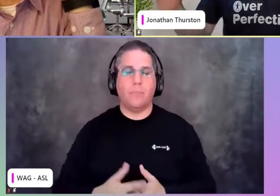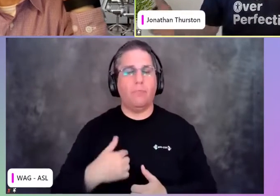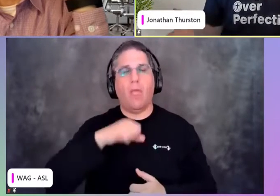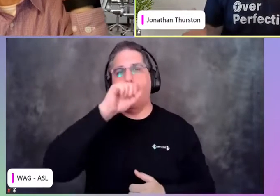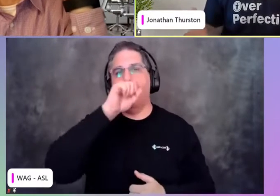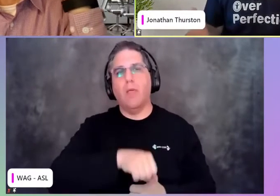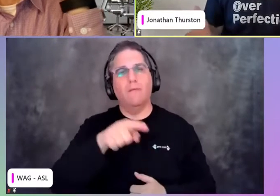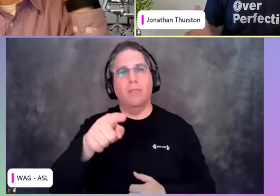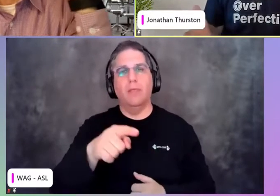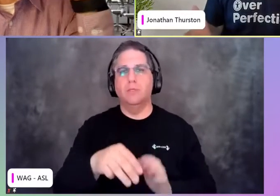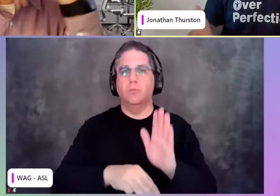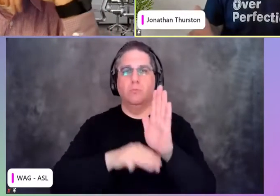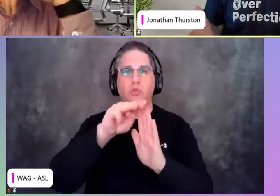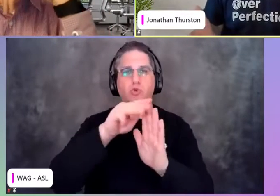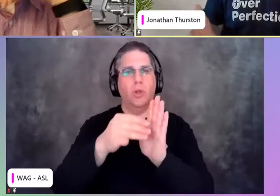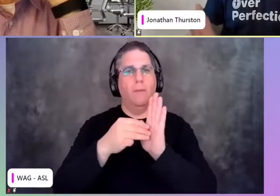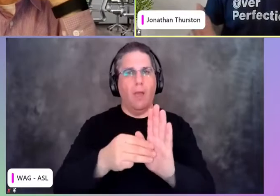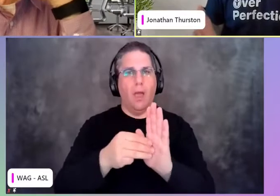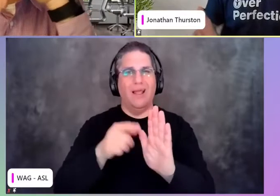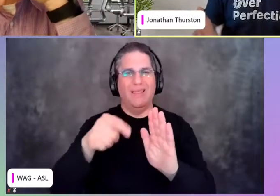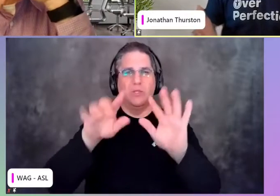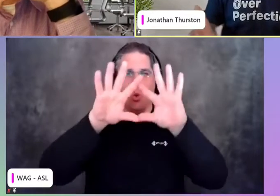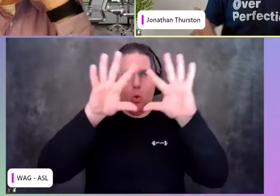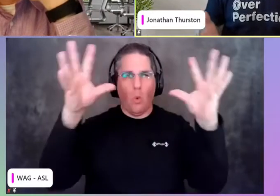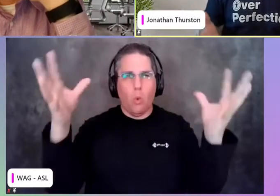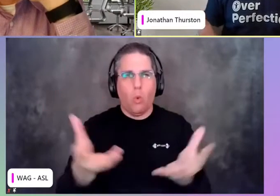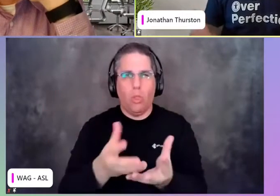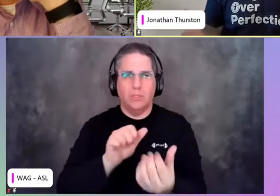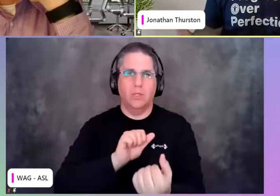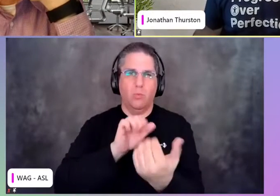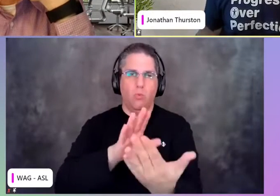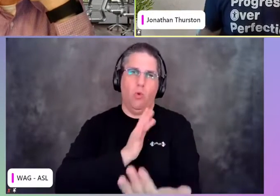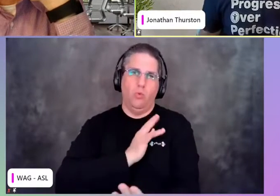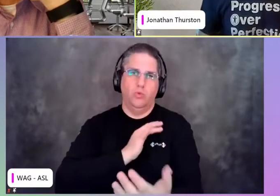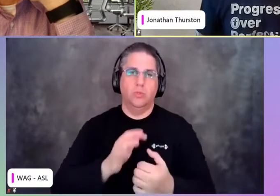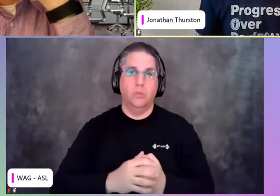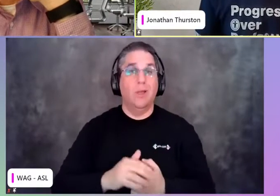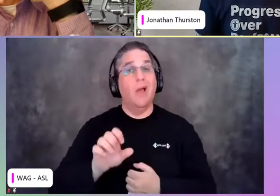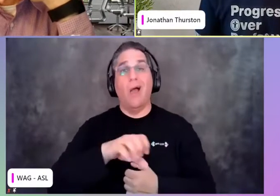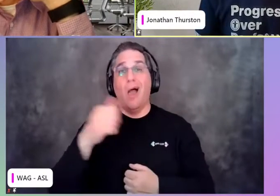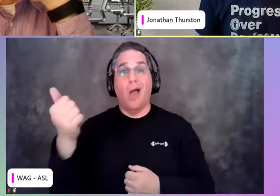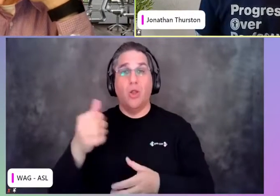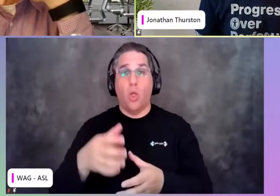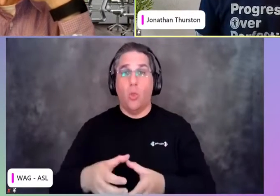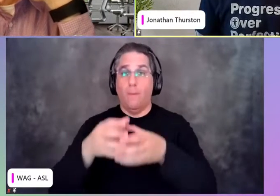your customers too. Write? Again, I love the maturity